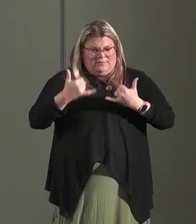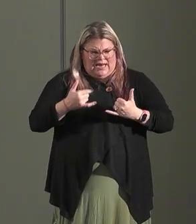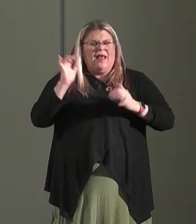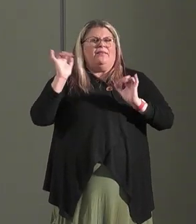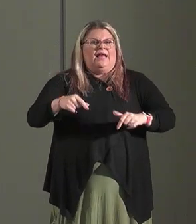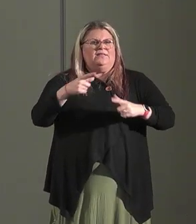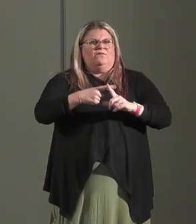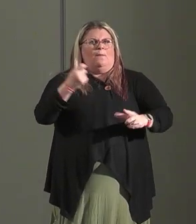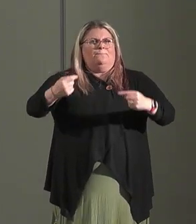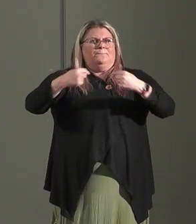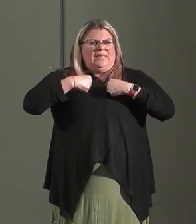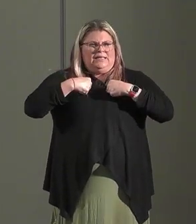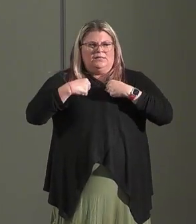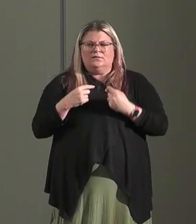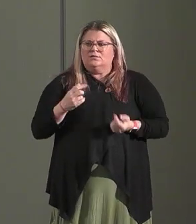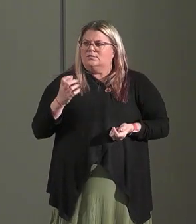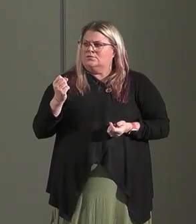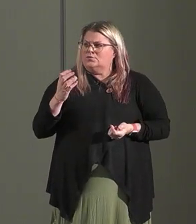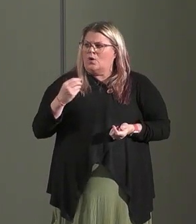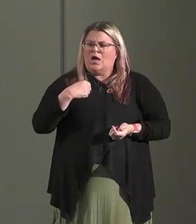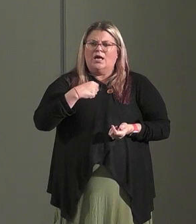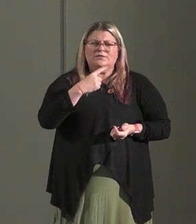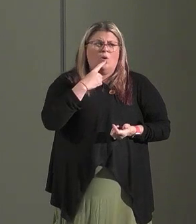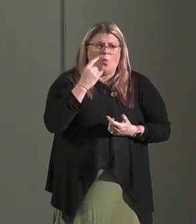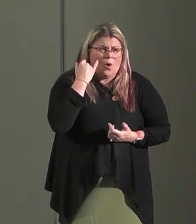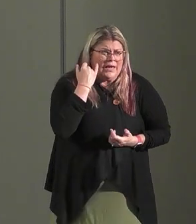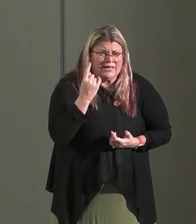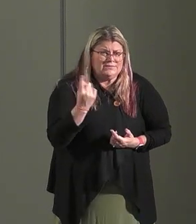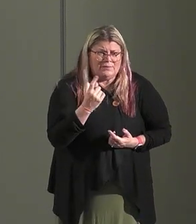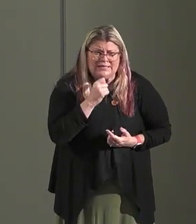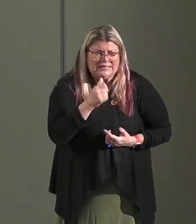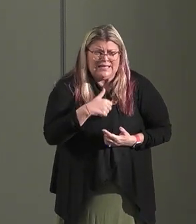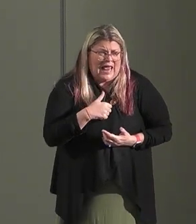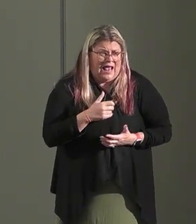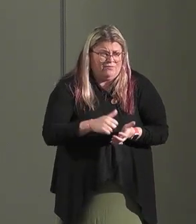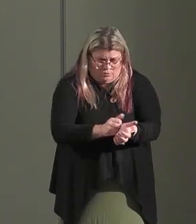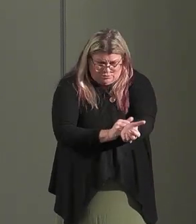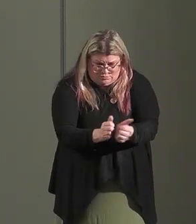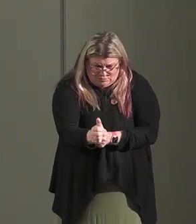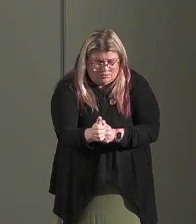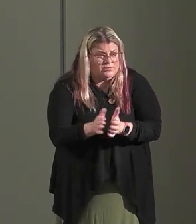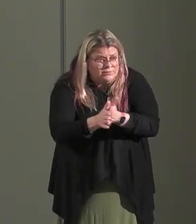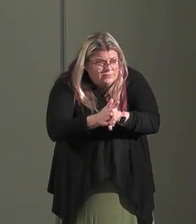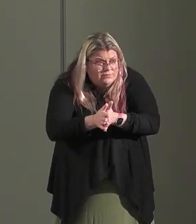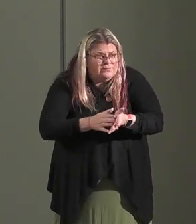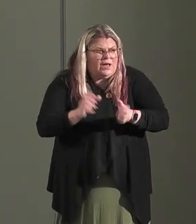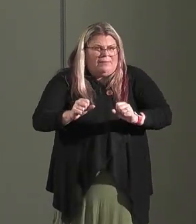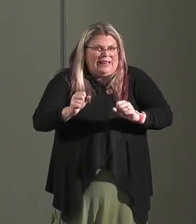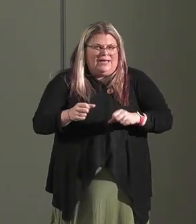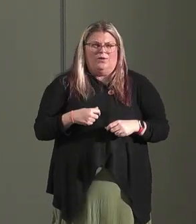about the people that didn't have boot straps or could not reach boot straps? We are not starting